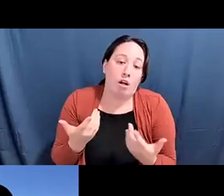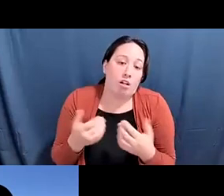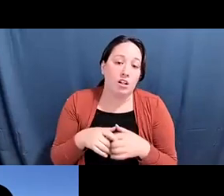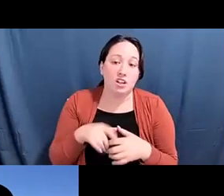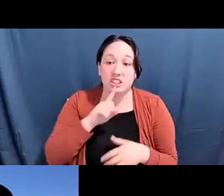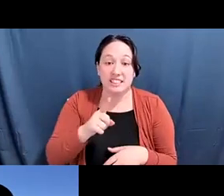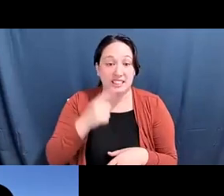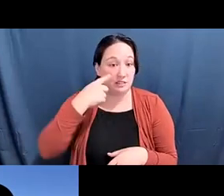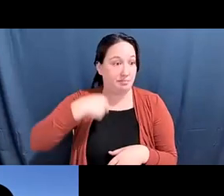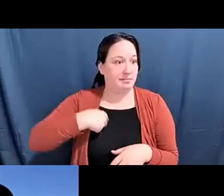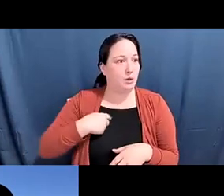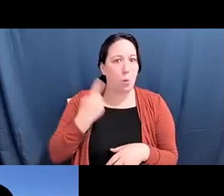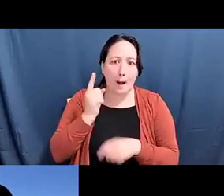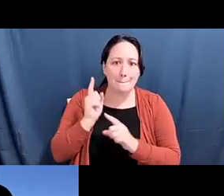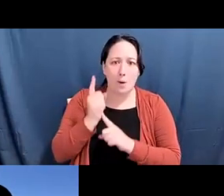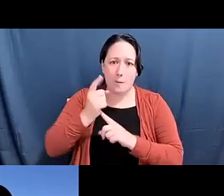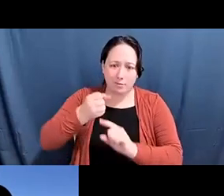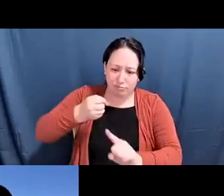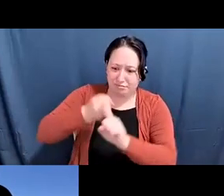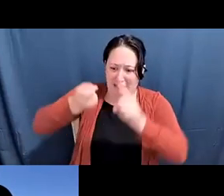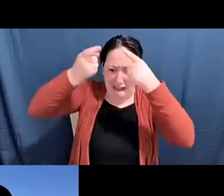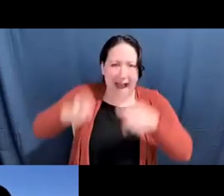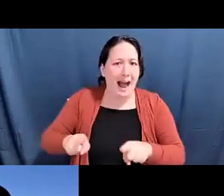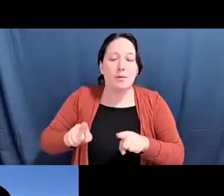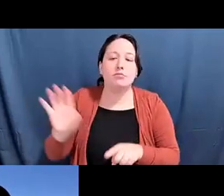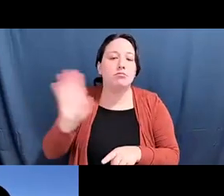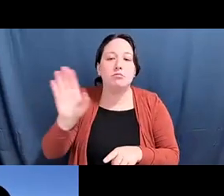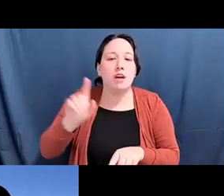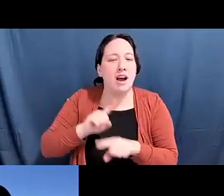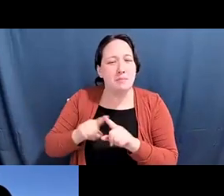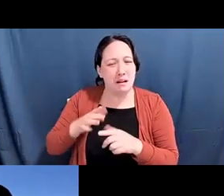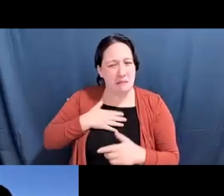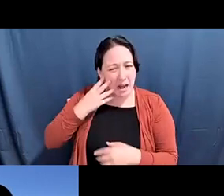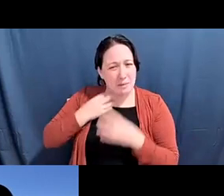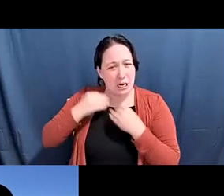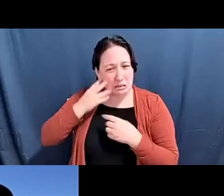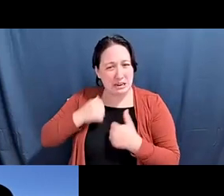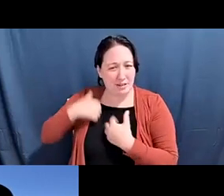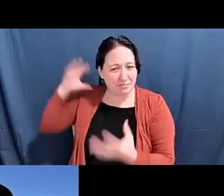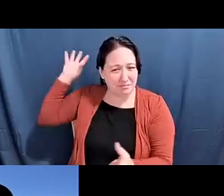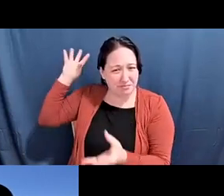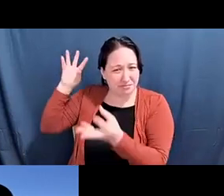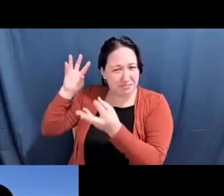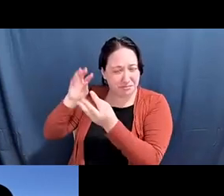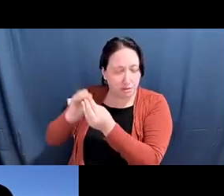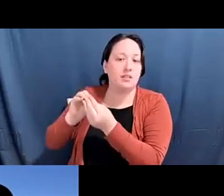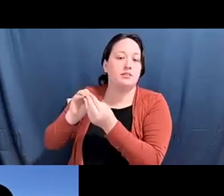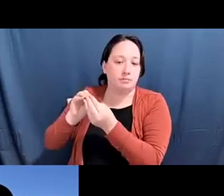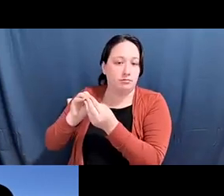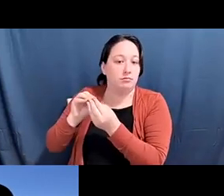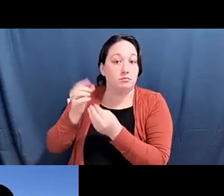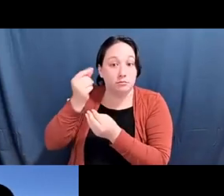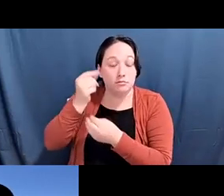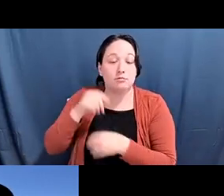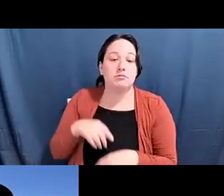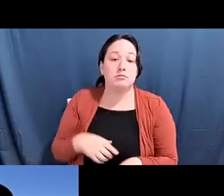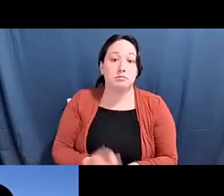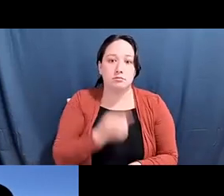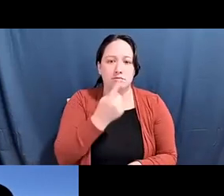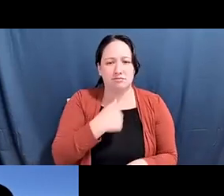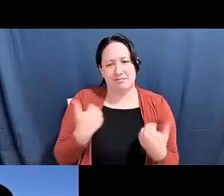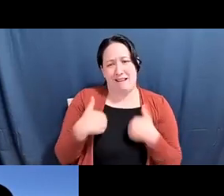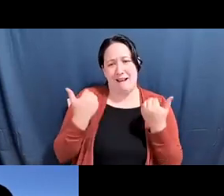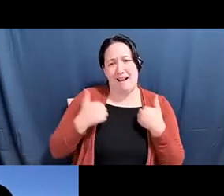pam tau lee: a certain moment but it's been a culmination of moments and one was starting when I was a child, and the experiences